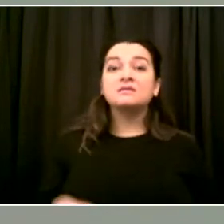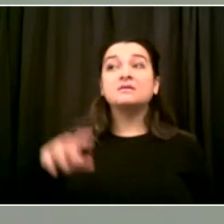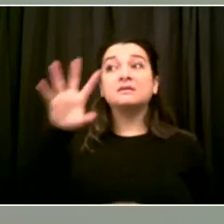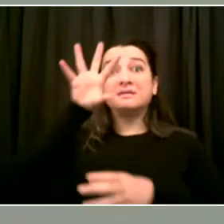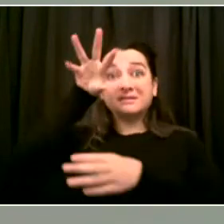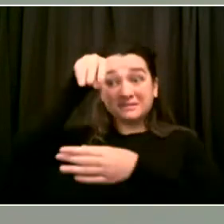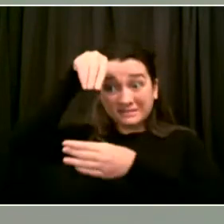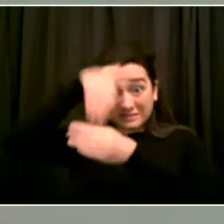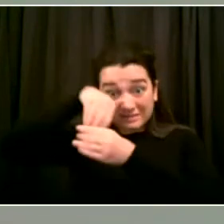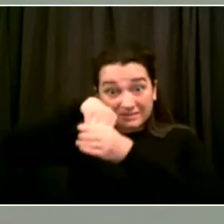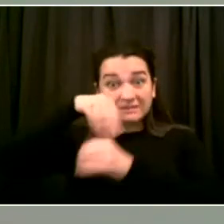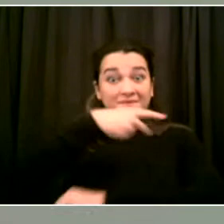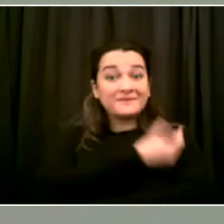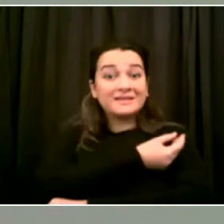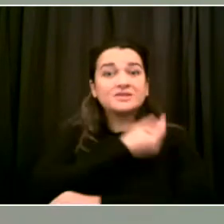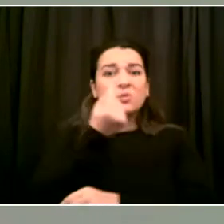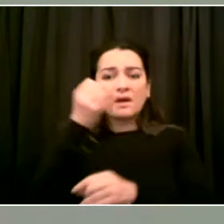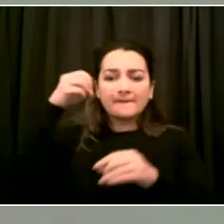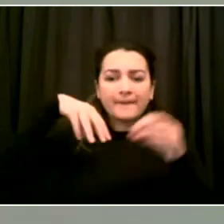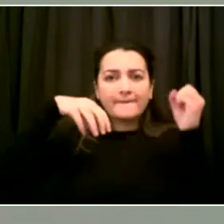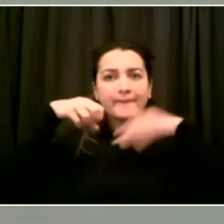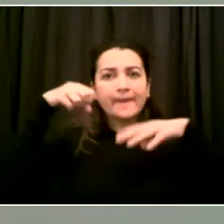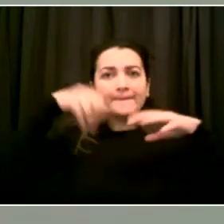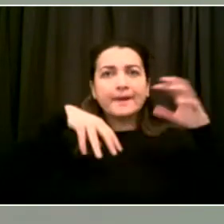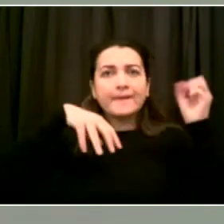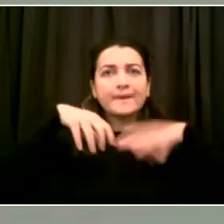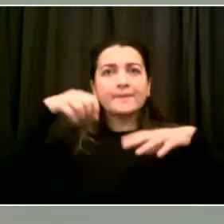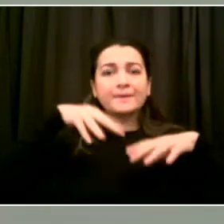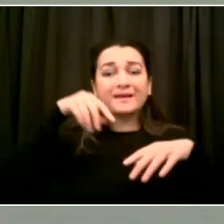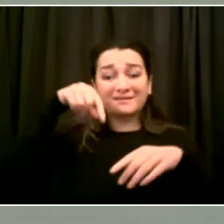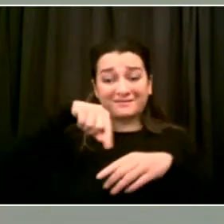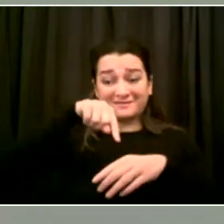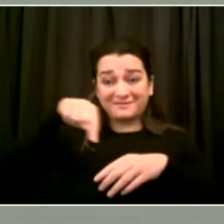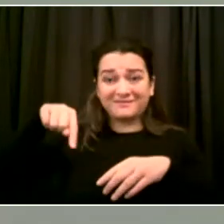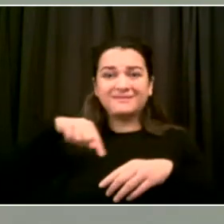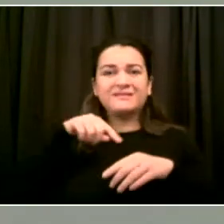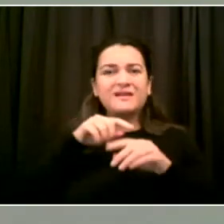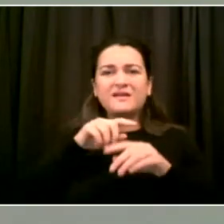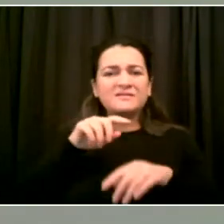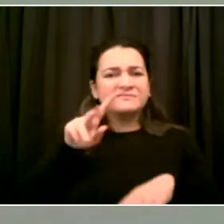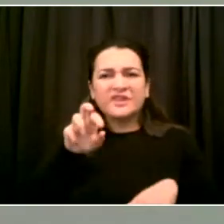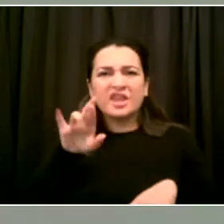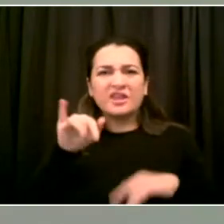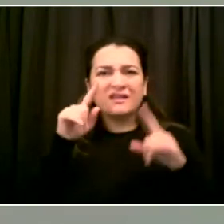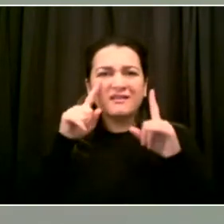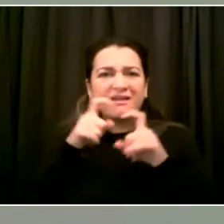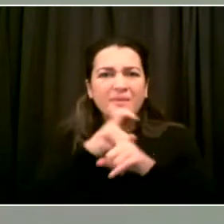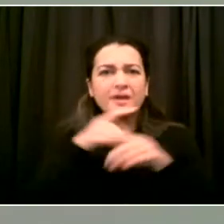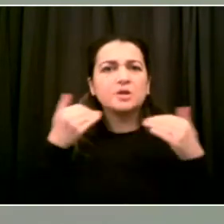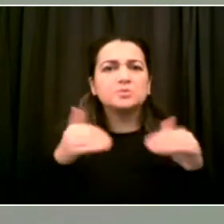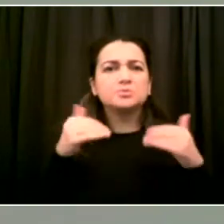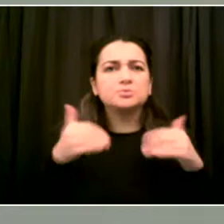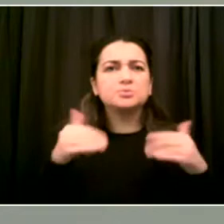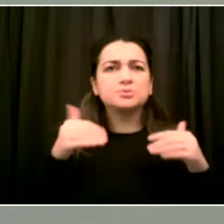ASSEMBLE AND CREATE THE RNA THAT IS USED AS WELL AS THE PACKAGING AROUND